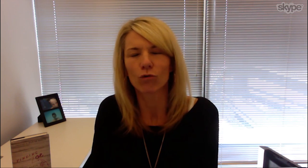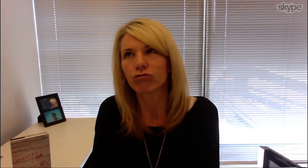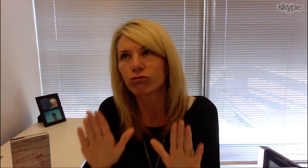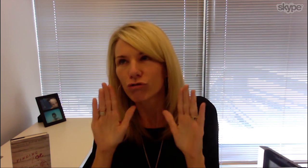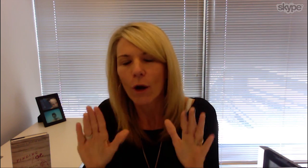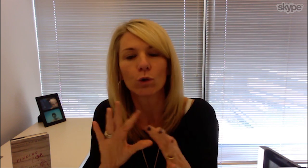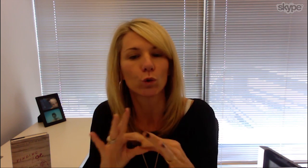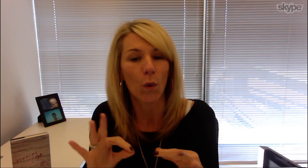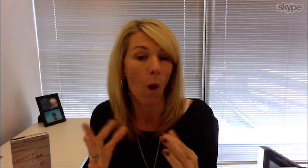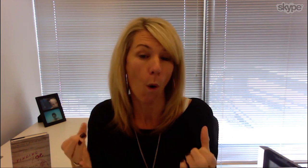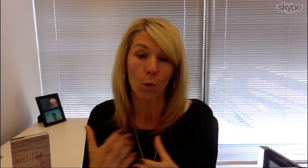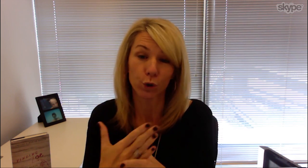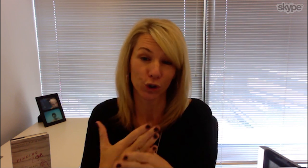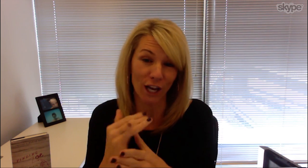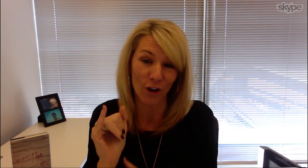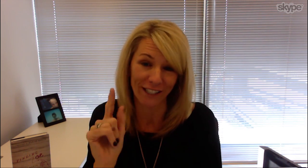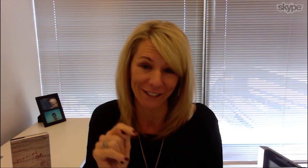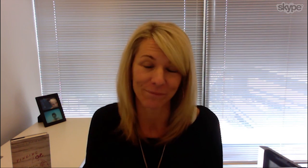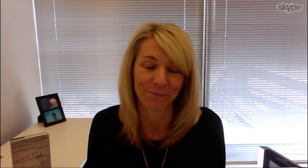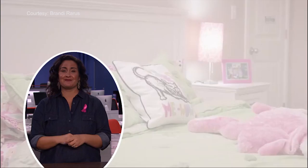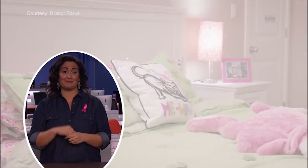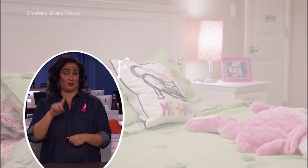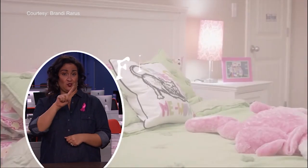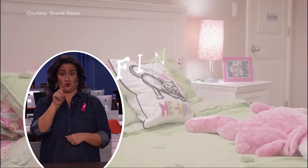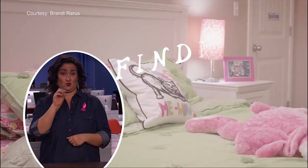story and was compelled to share it.”